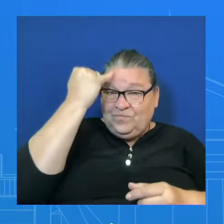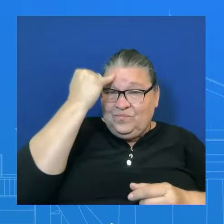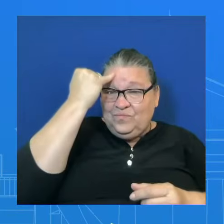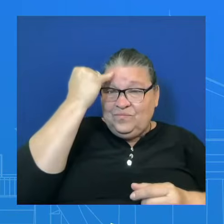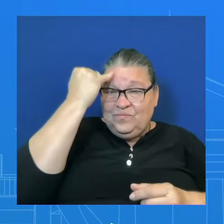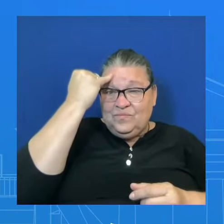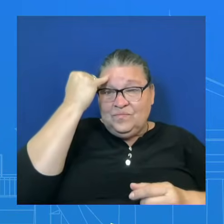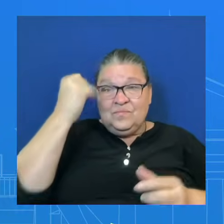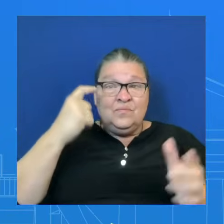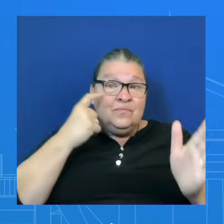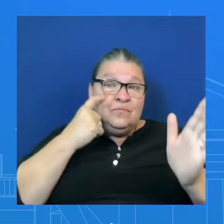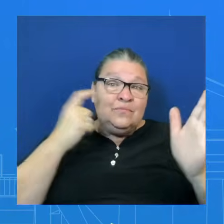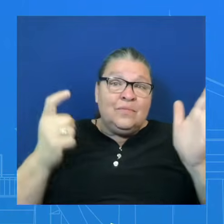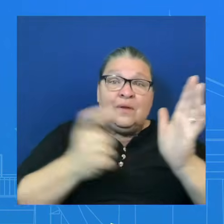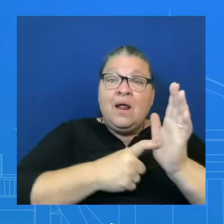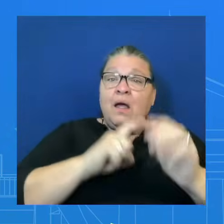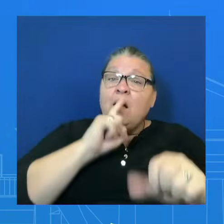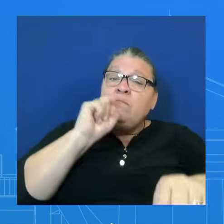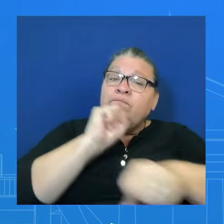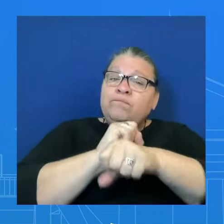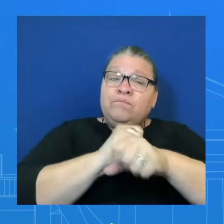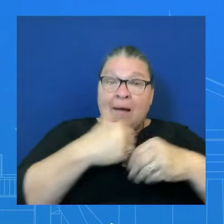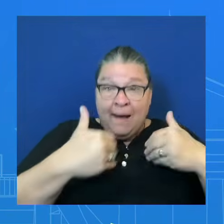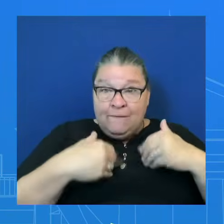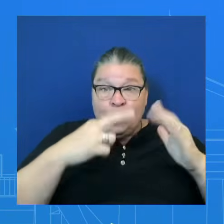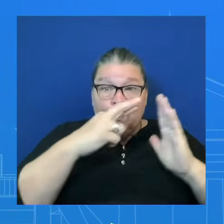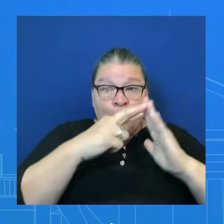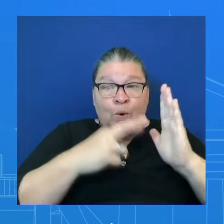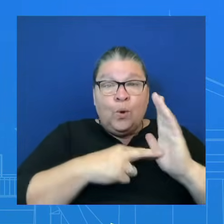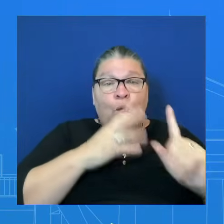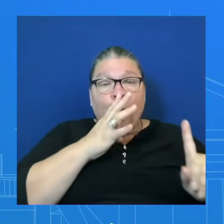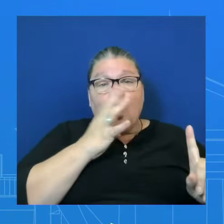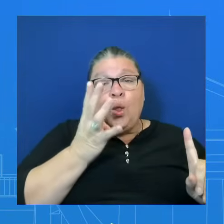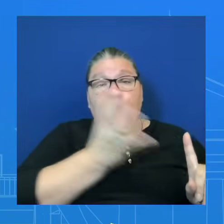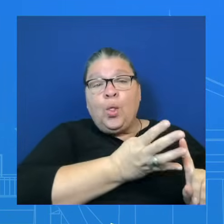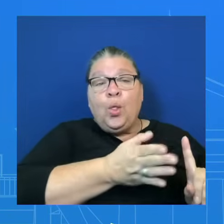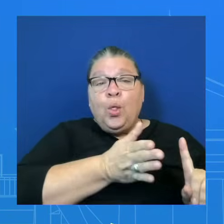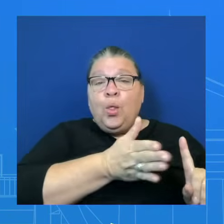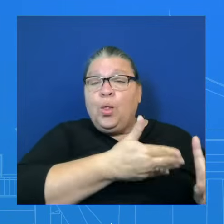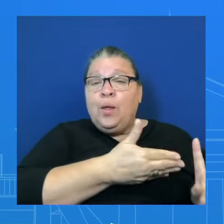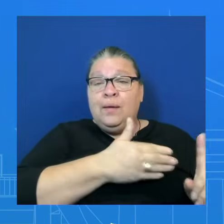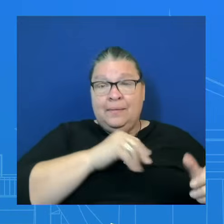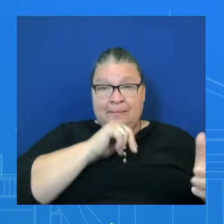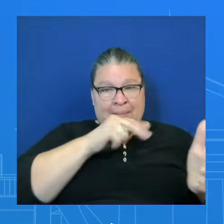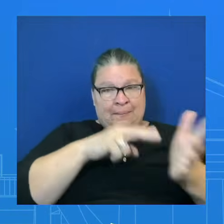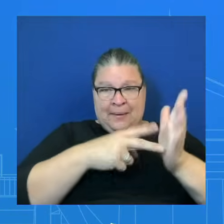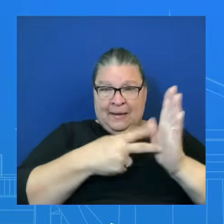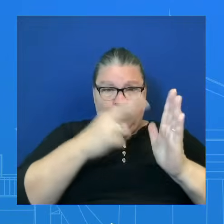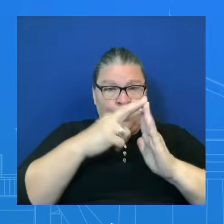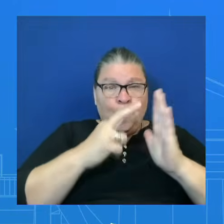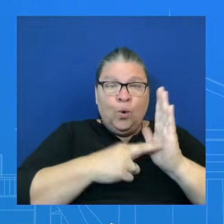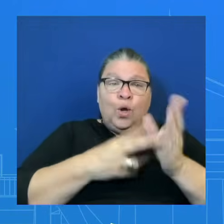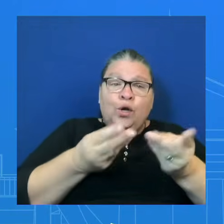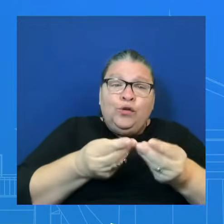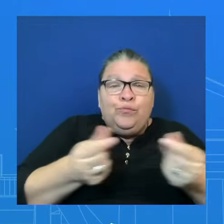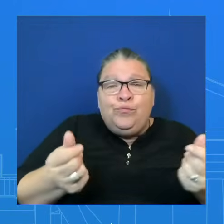that continuously touts international law and sovereignty and territorial integrity, you would think that they would understand